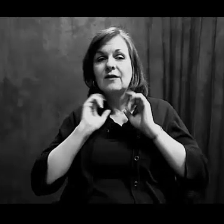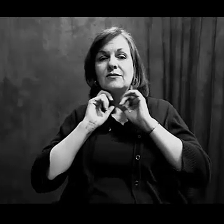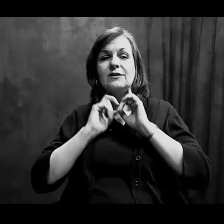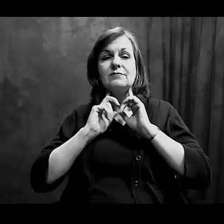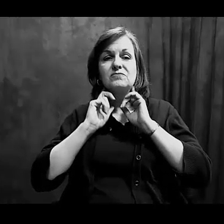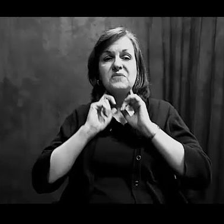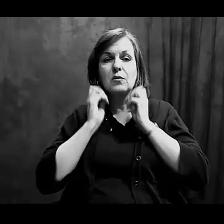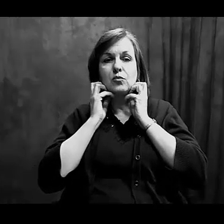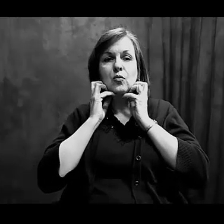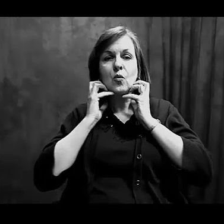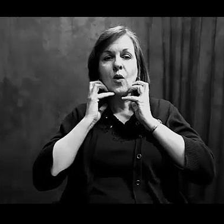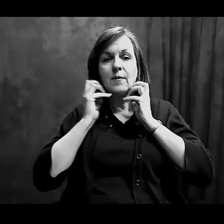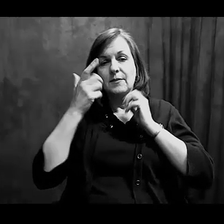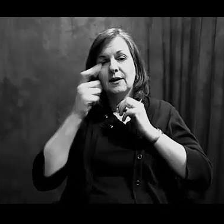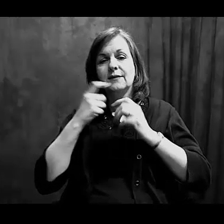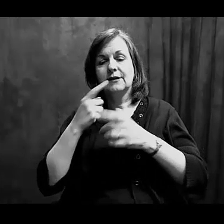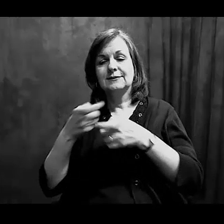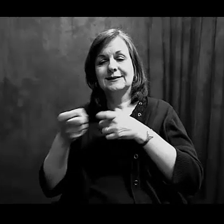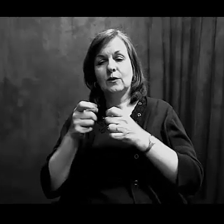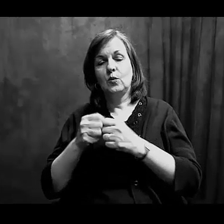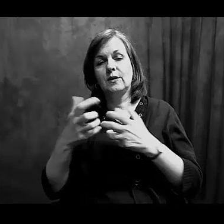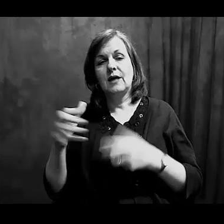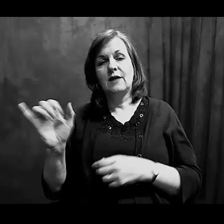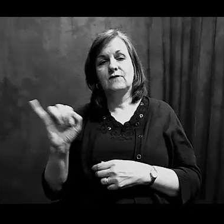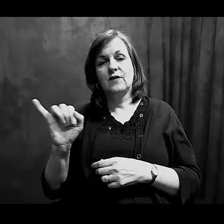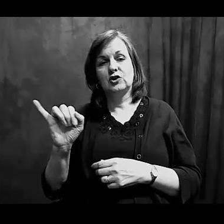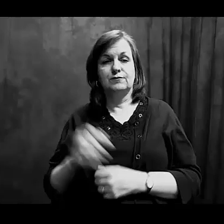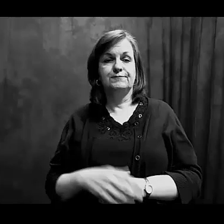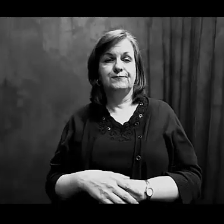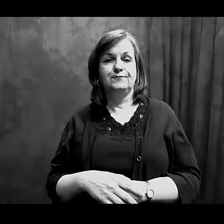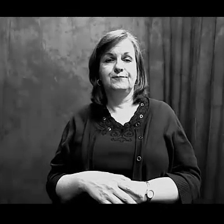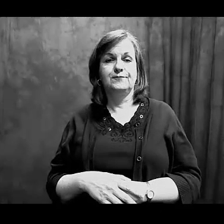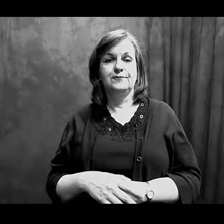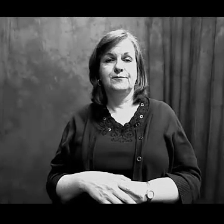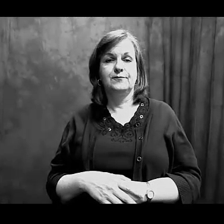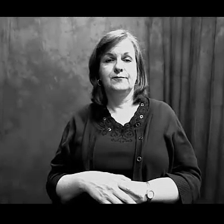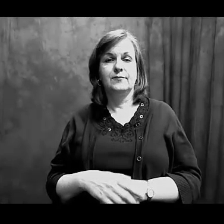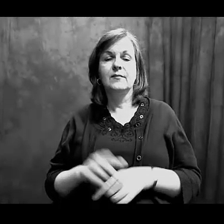they're dealing with a lot of infection from around your body